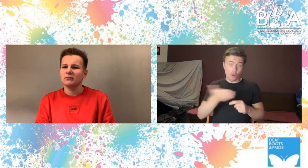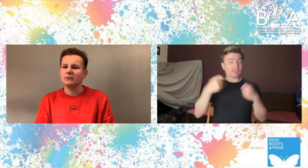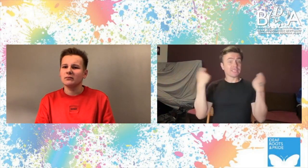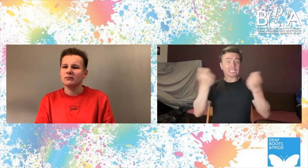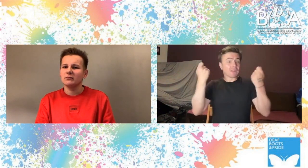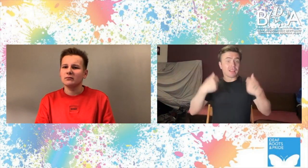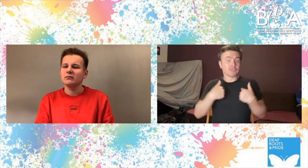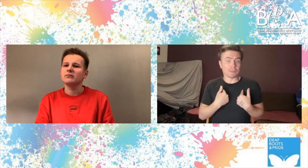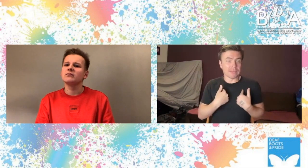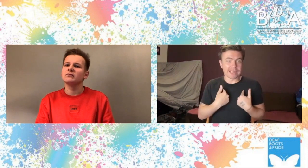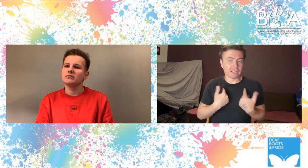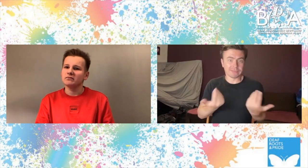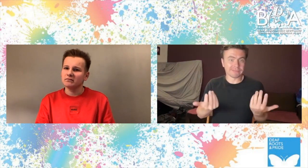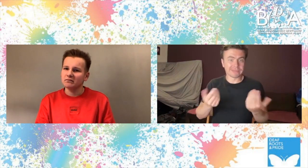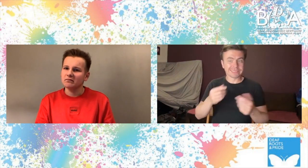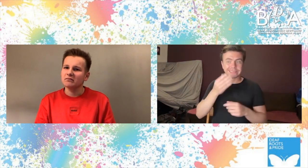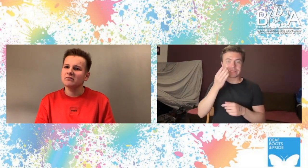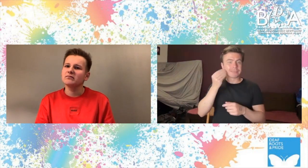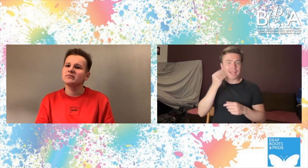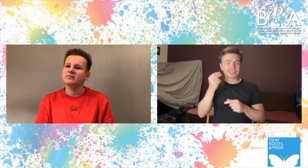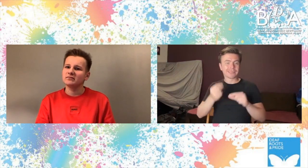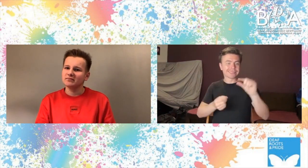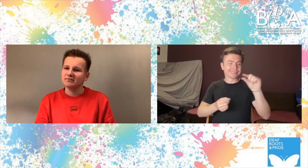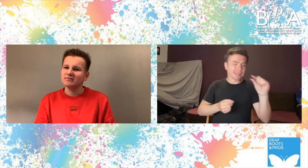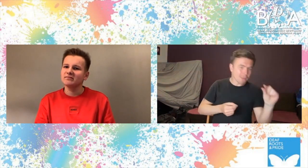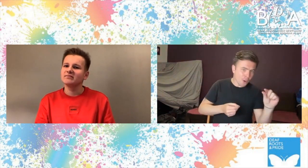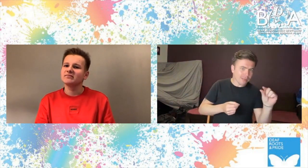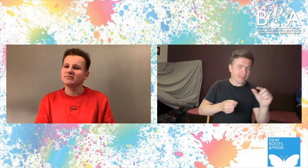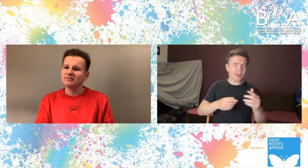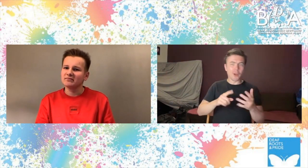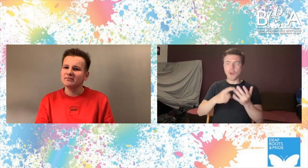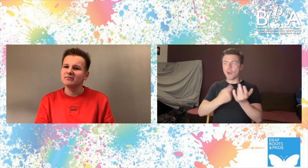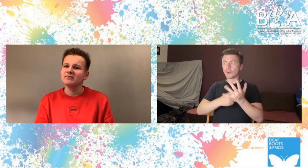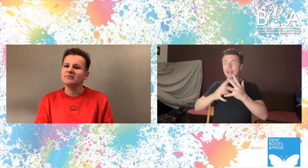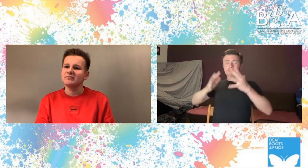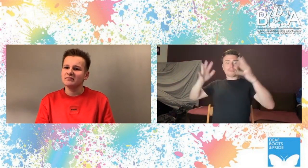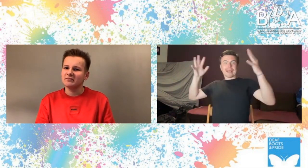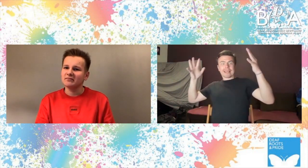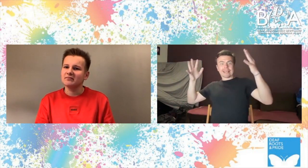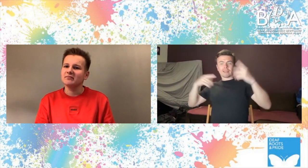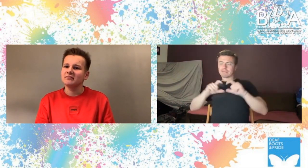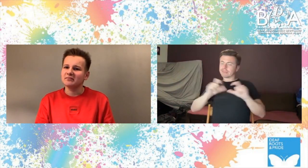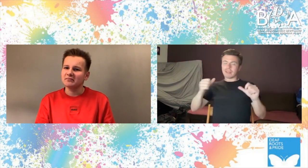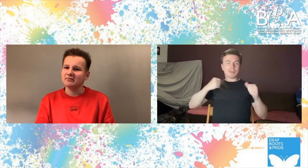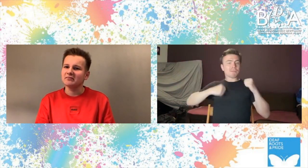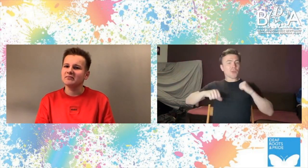far as I am concerned. It doesn’t matter if it’s just a tiny project or a really big project,